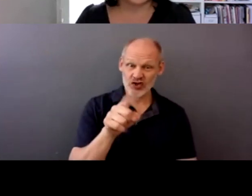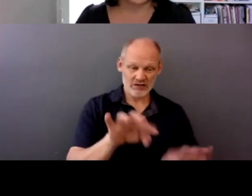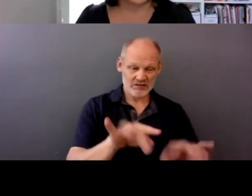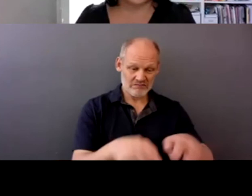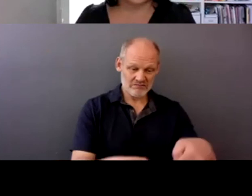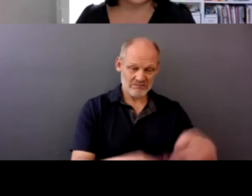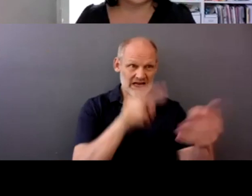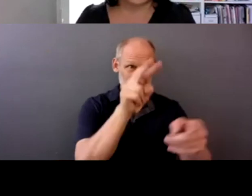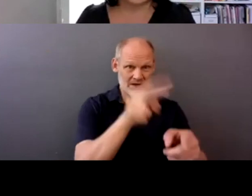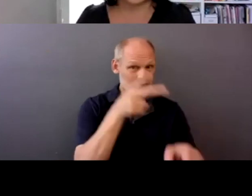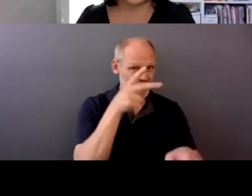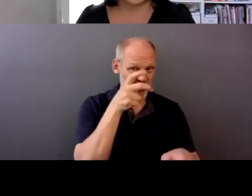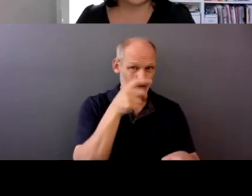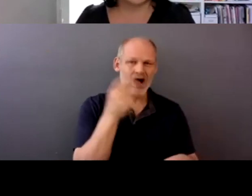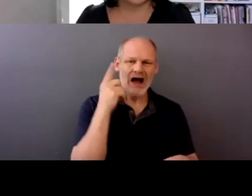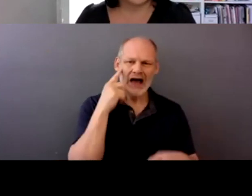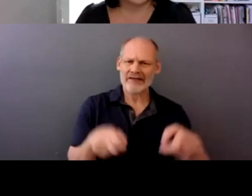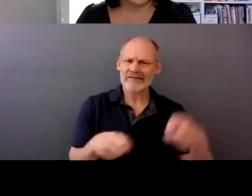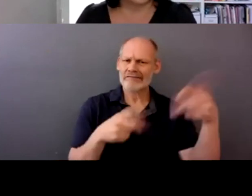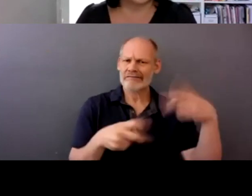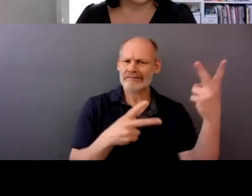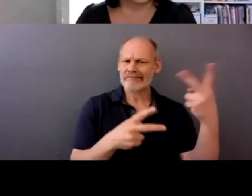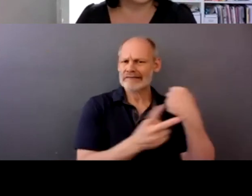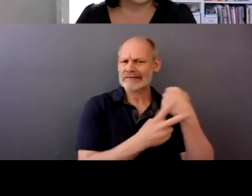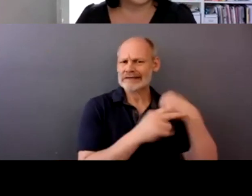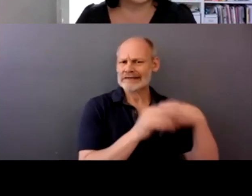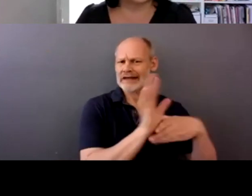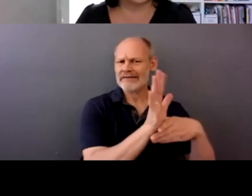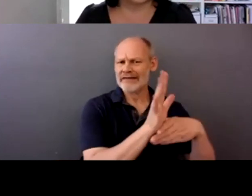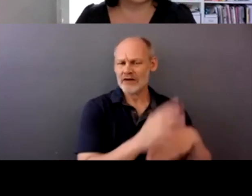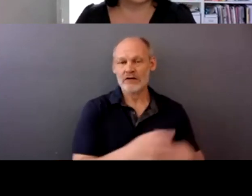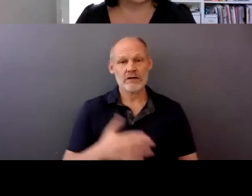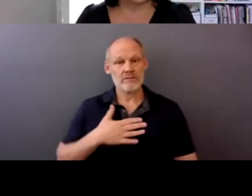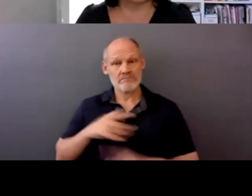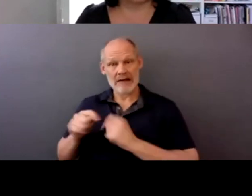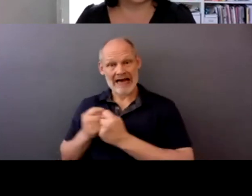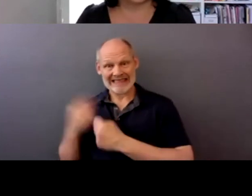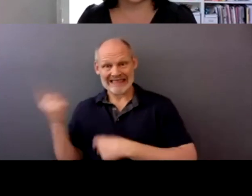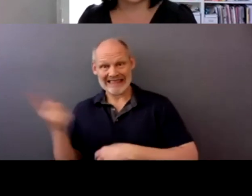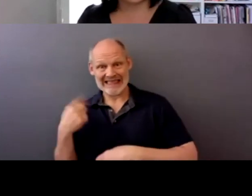that I think my team and I have been hopping on as we can as we want to learn more and